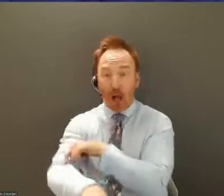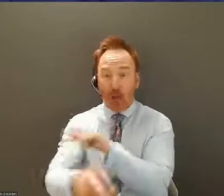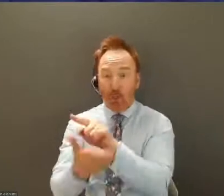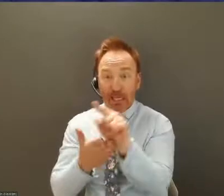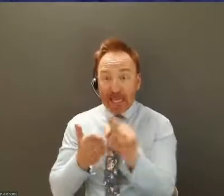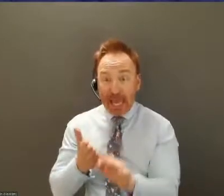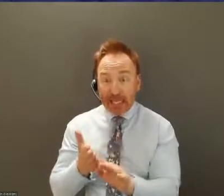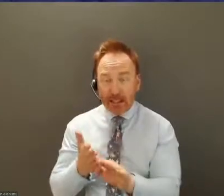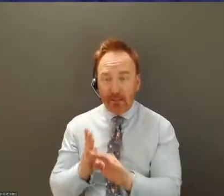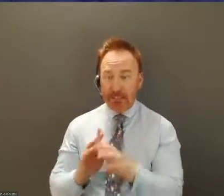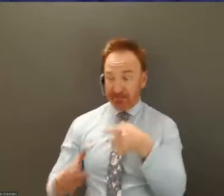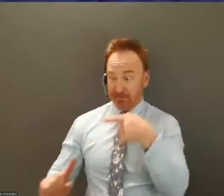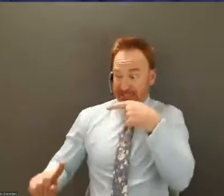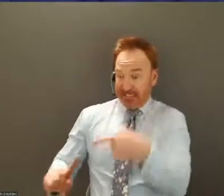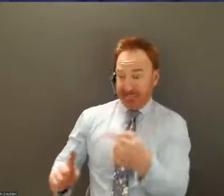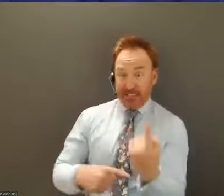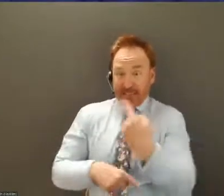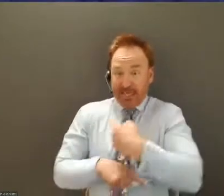to medical records.